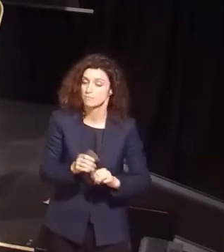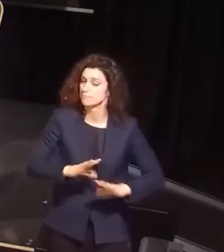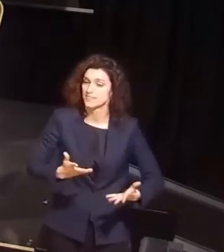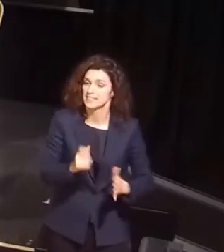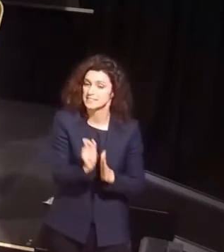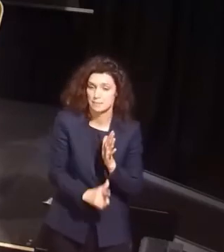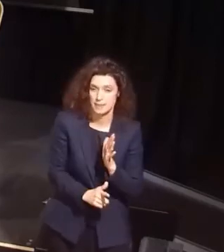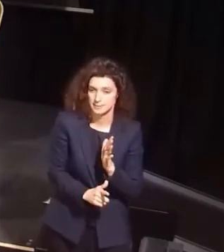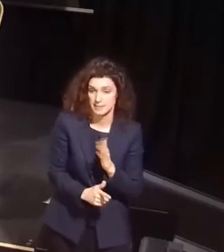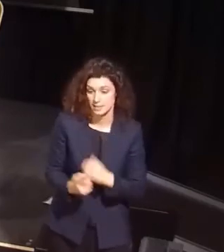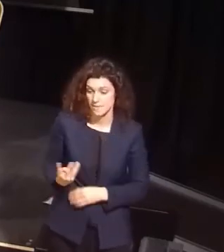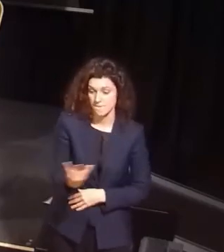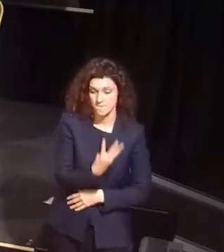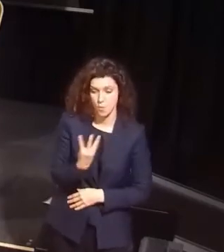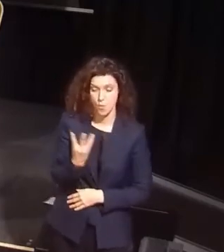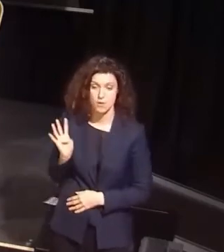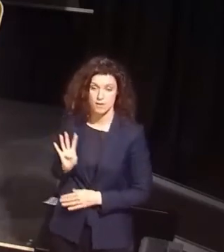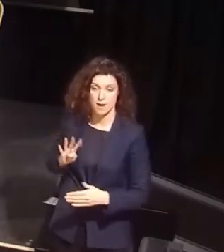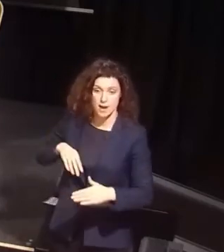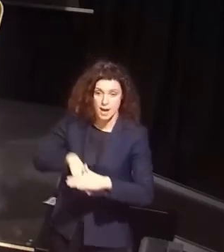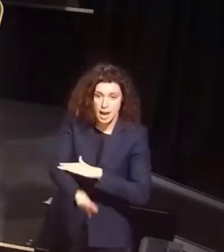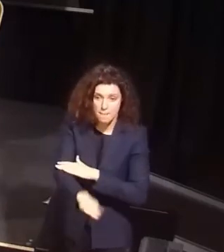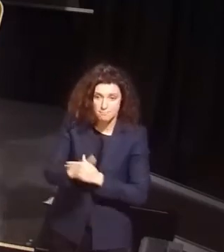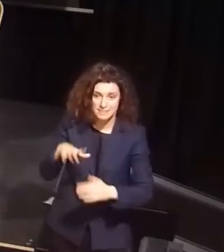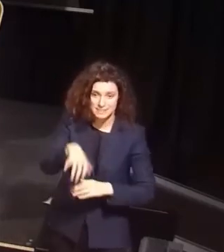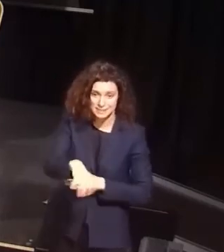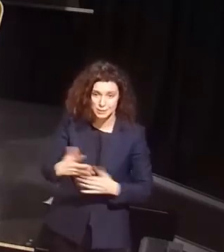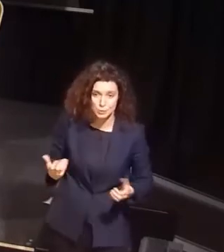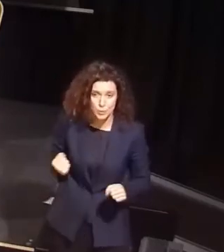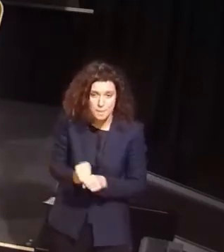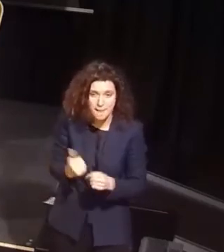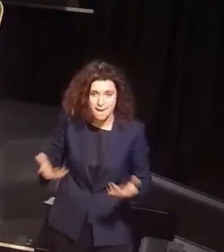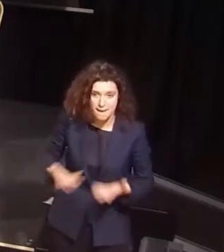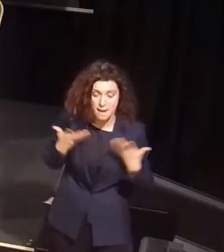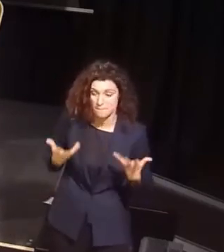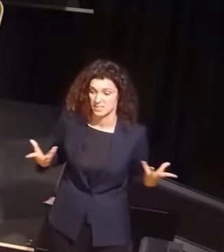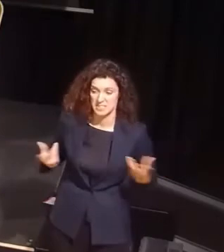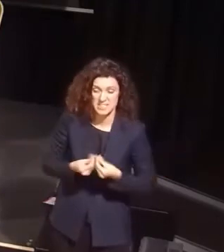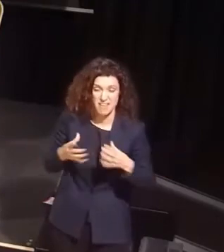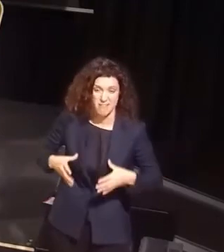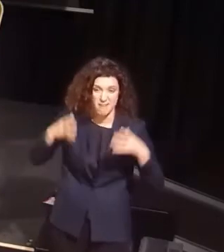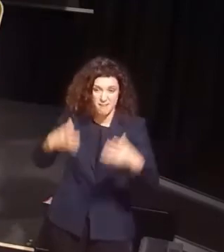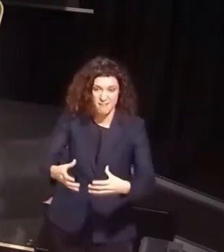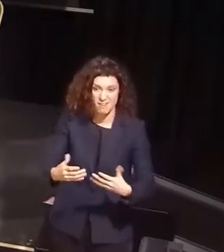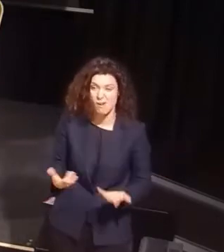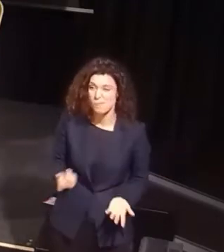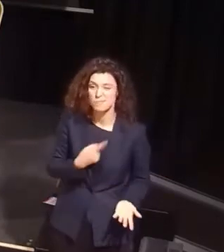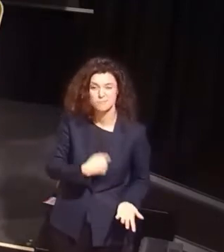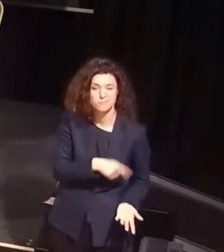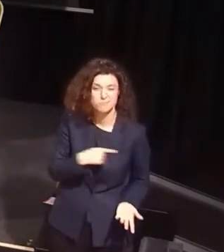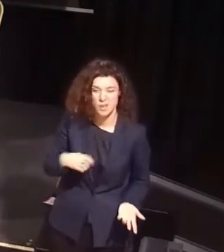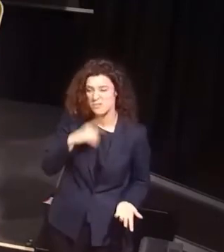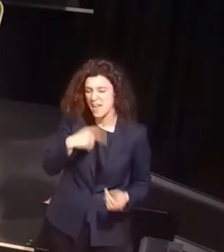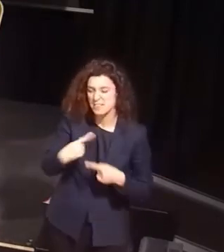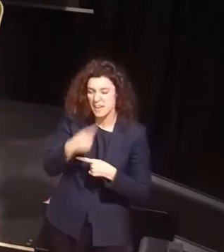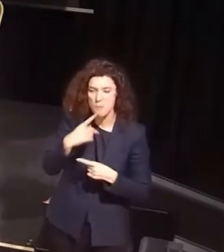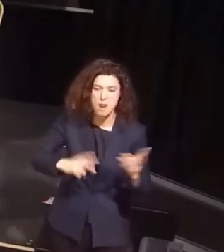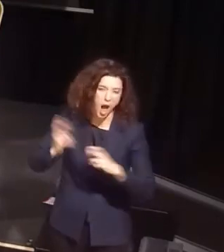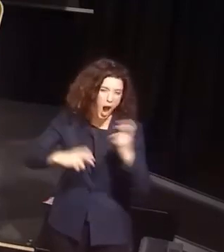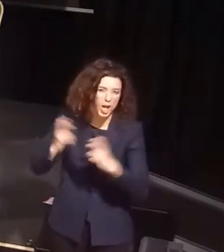They all come to our centre to play games and they do so together. Although admittedly they quite often will then have an argument, splinter out